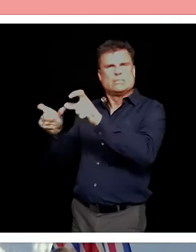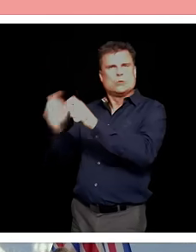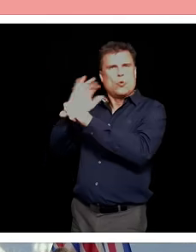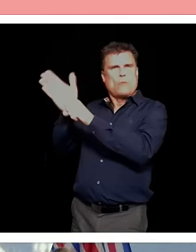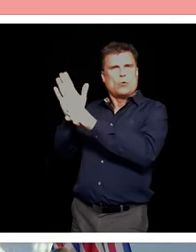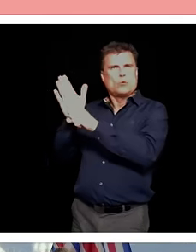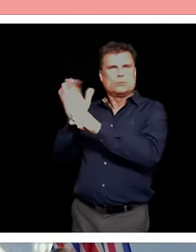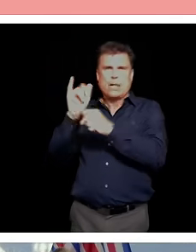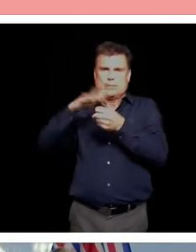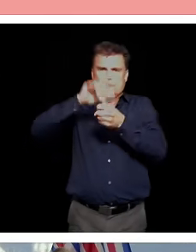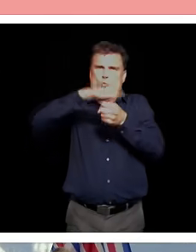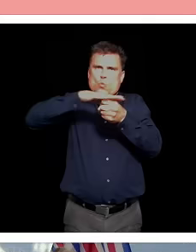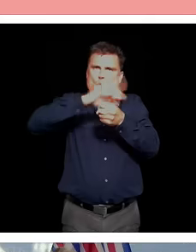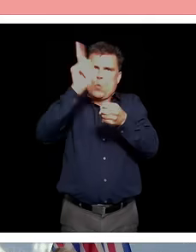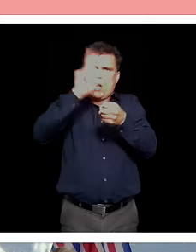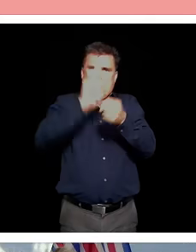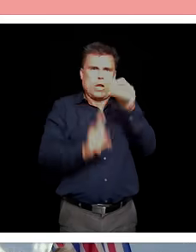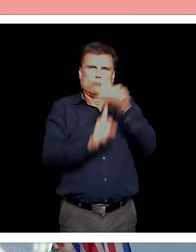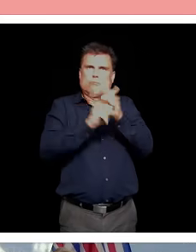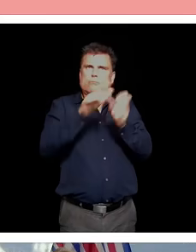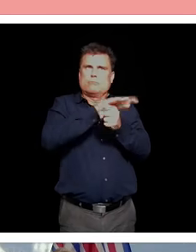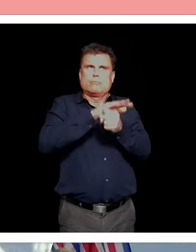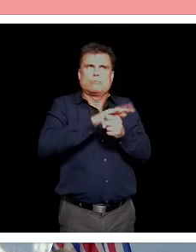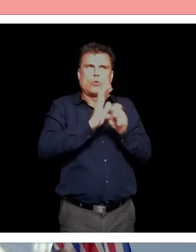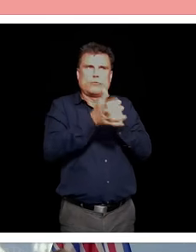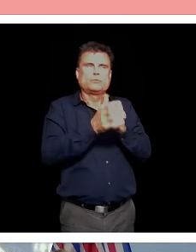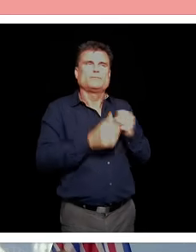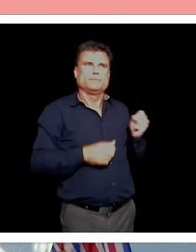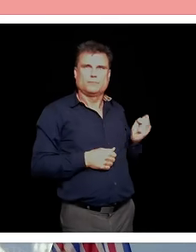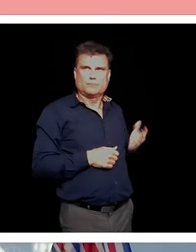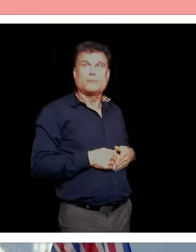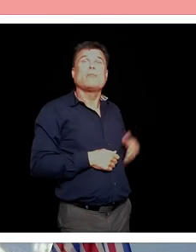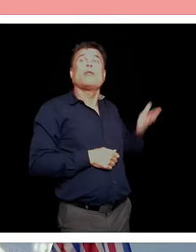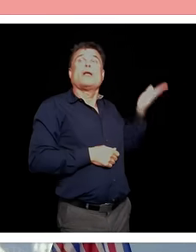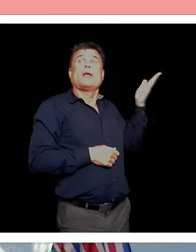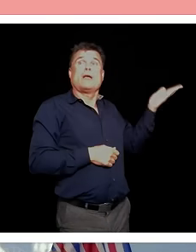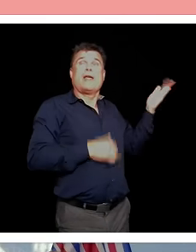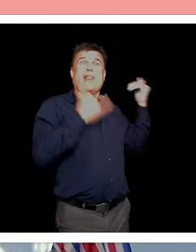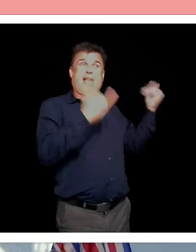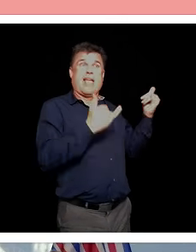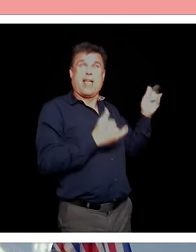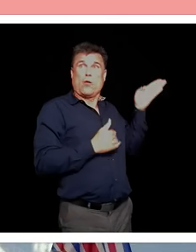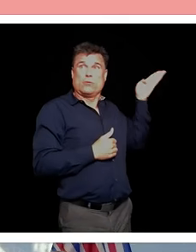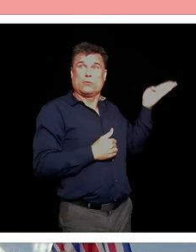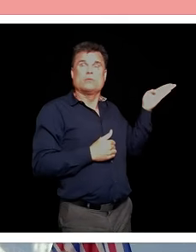cases per day. Again with 547 new cases. The one thing that we bill noted